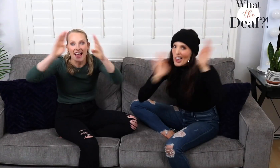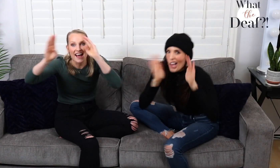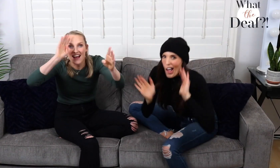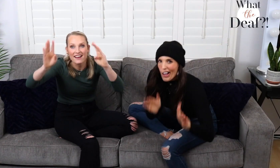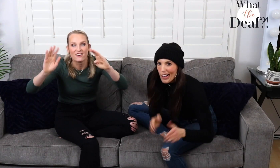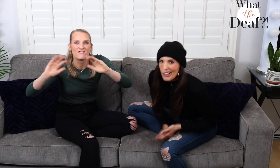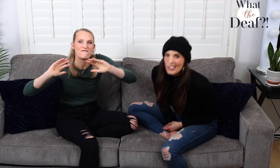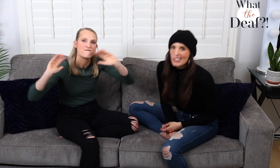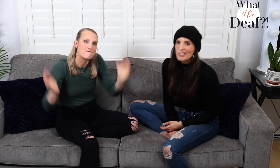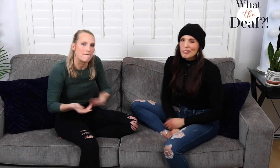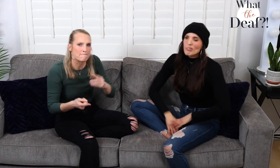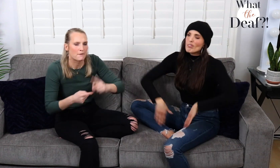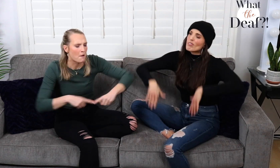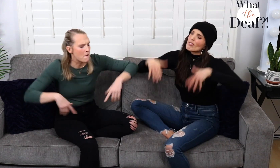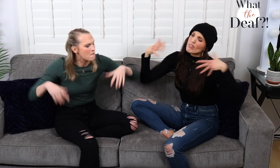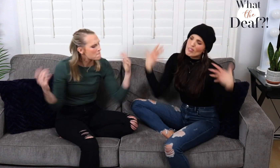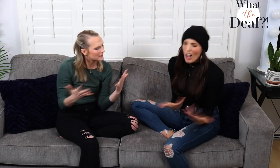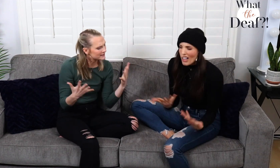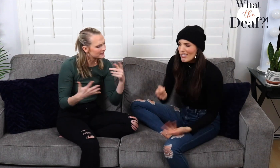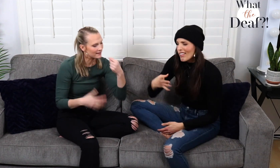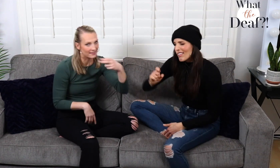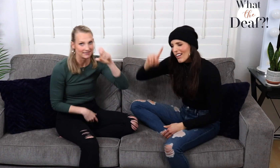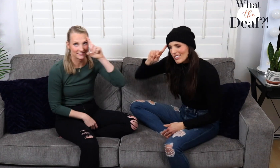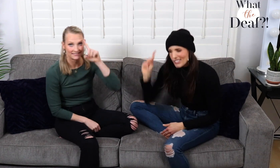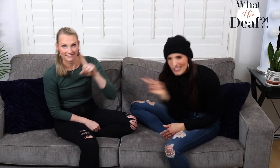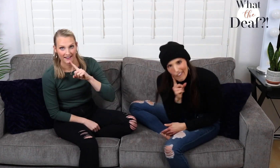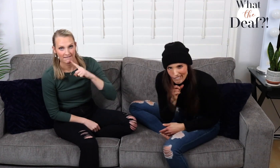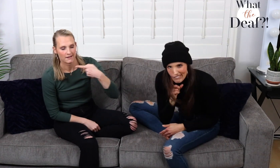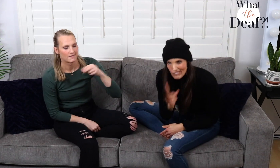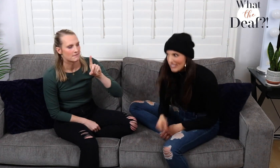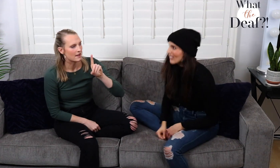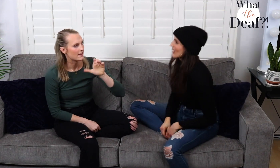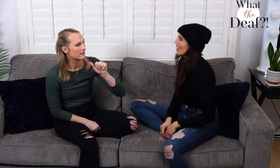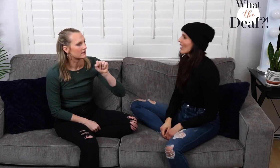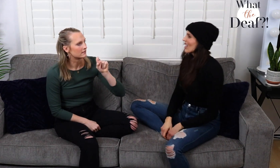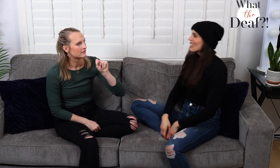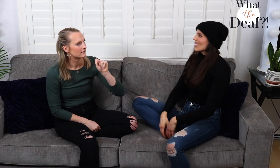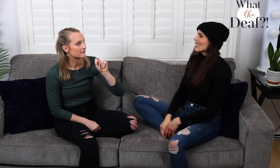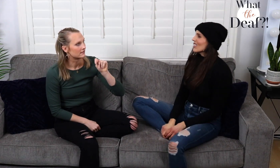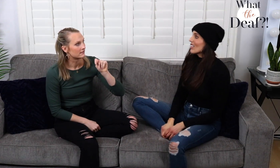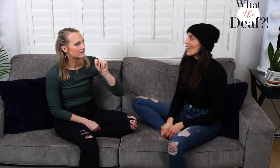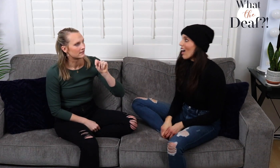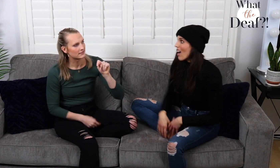Hello, Hello! -Hey! Welcome to, “What the Deaf?!” Podcast.